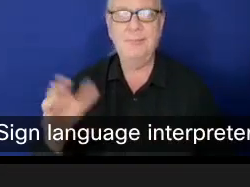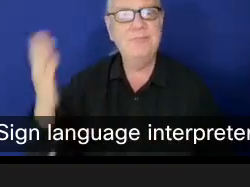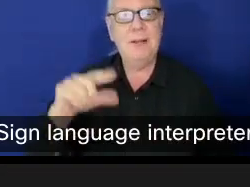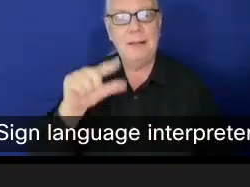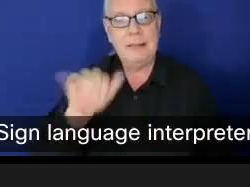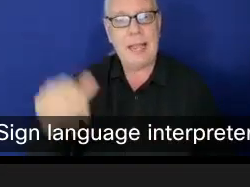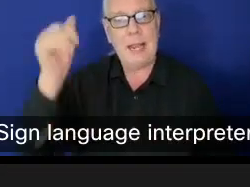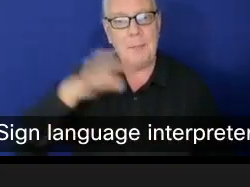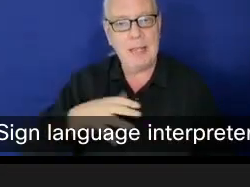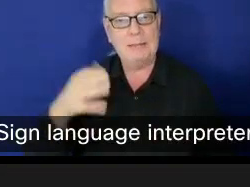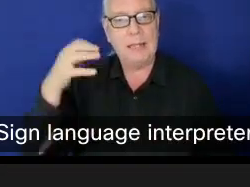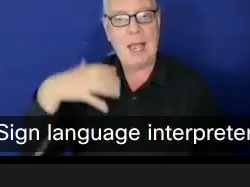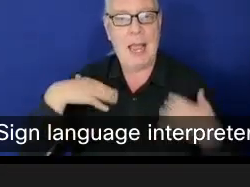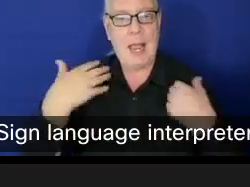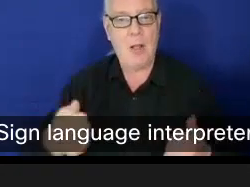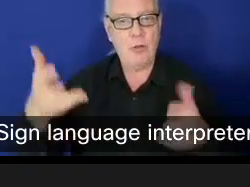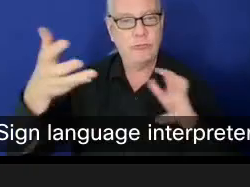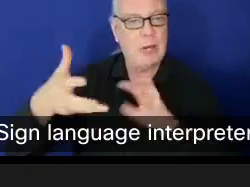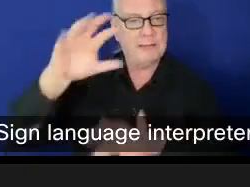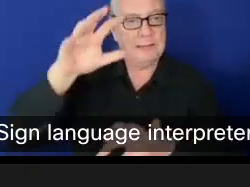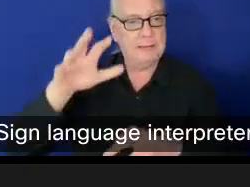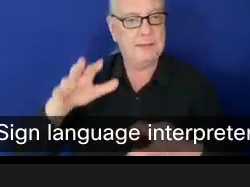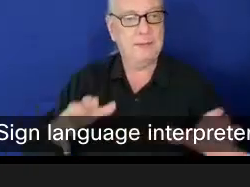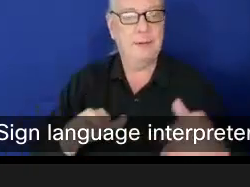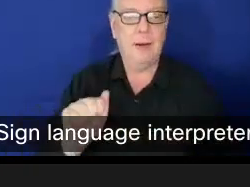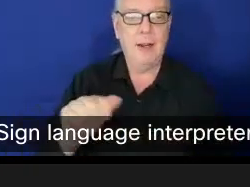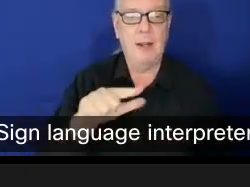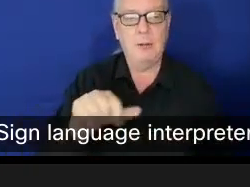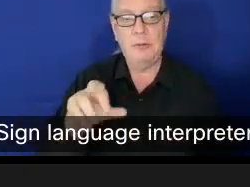national resource center on HIV and aging that you can go to and